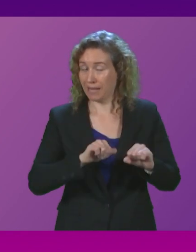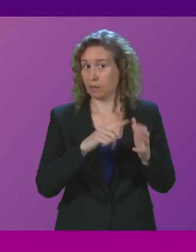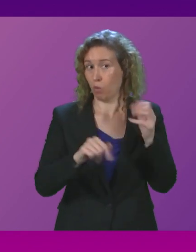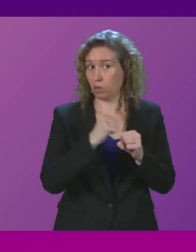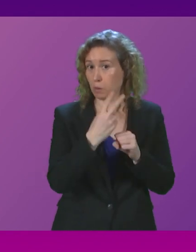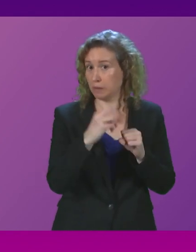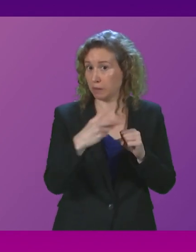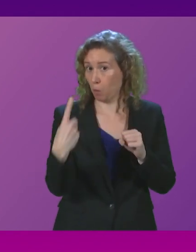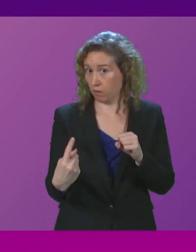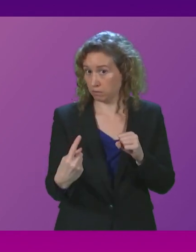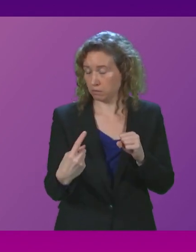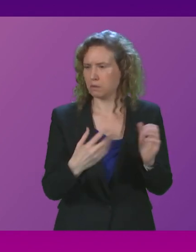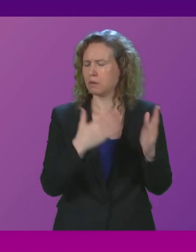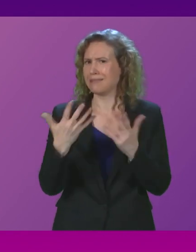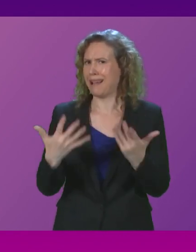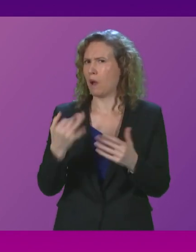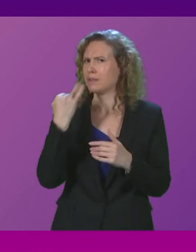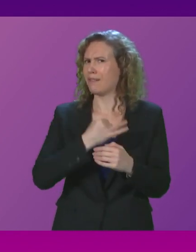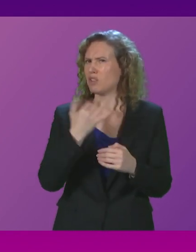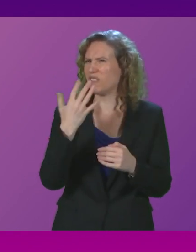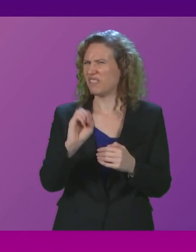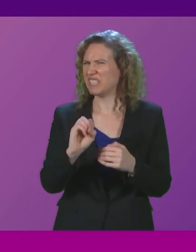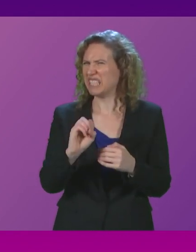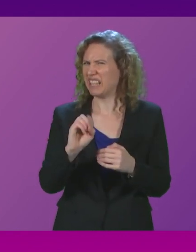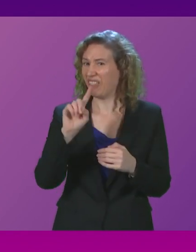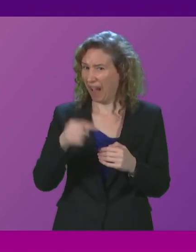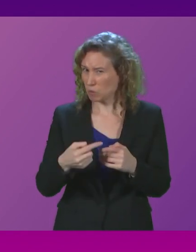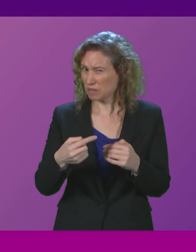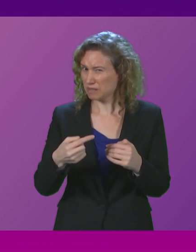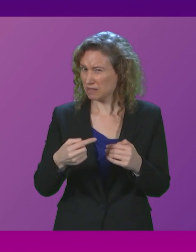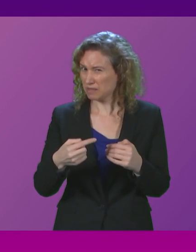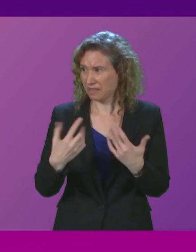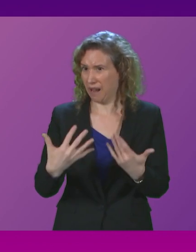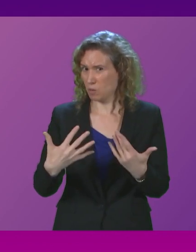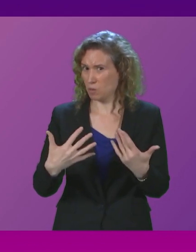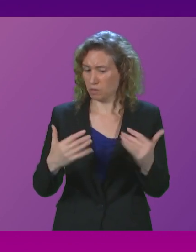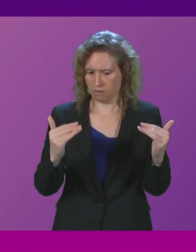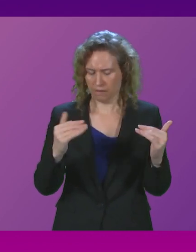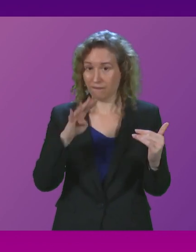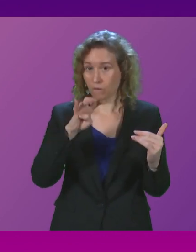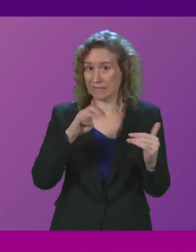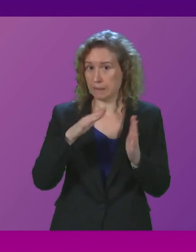In August 2021, 603,000 were on a waiting list; now—14 months on from the First Minister’s